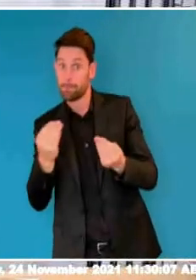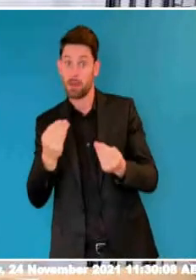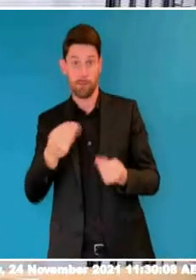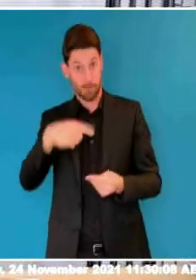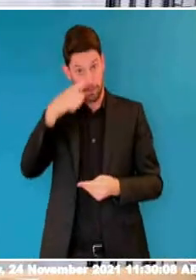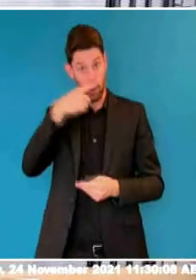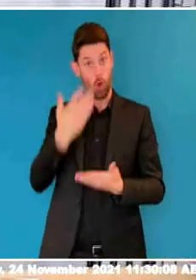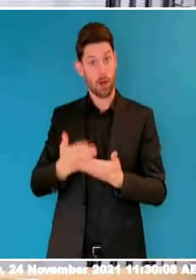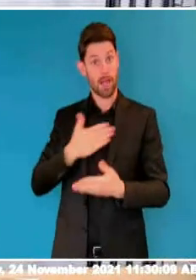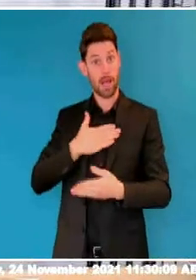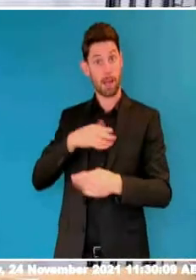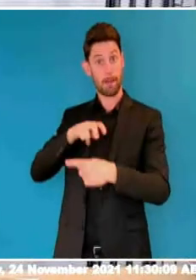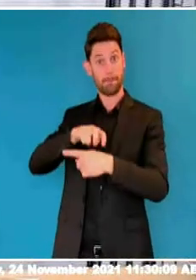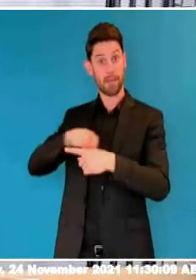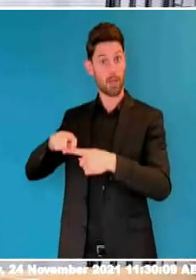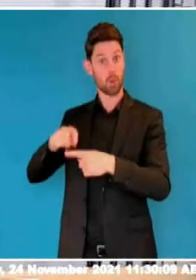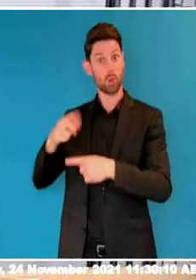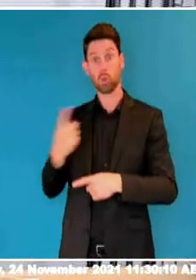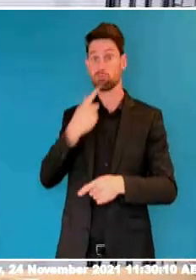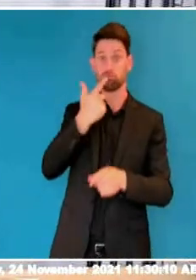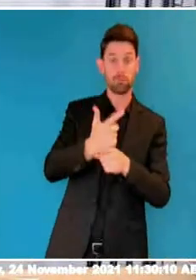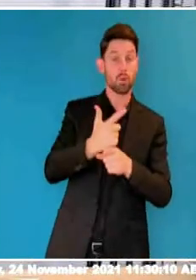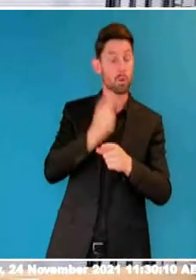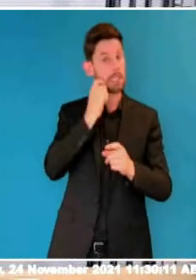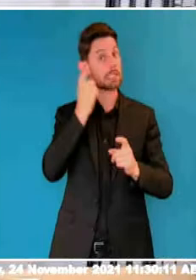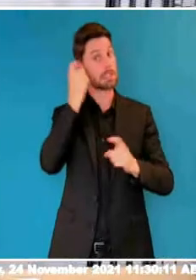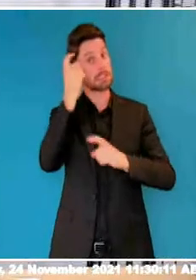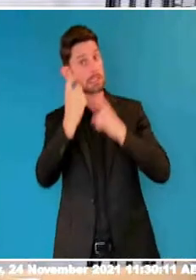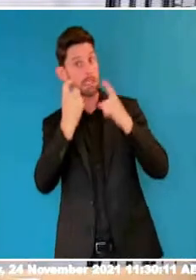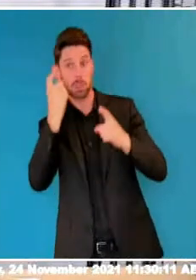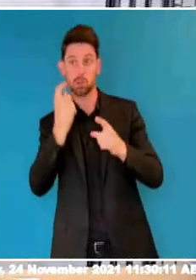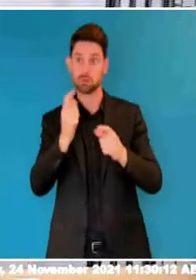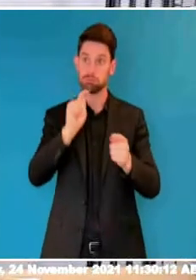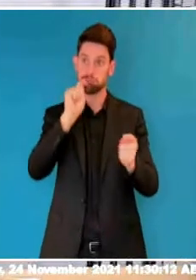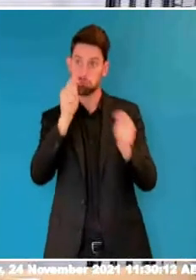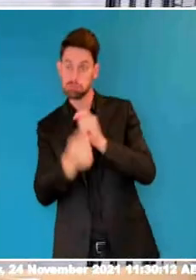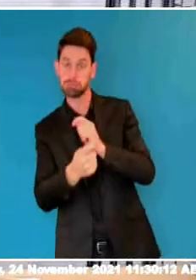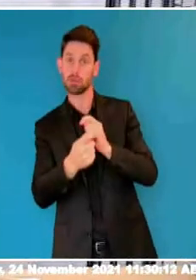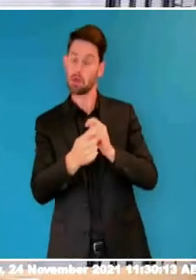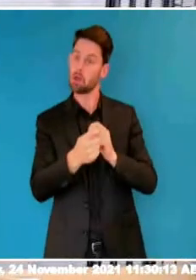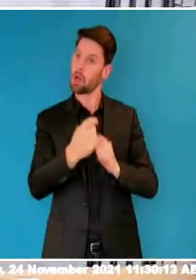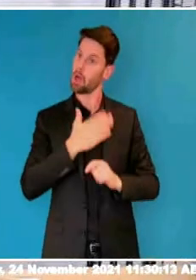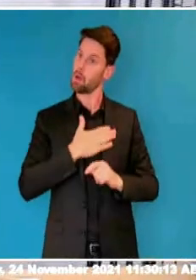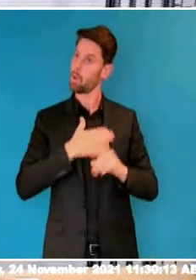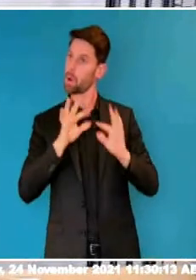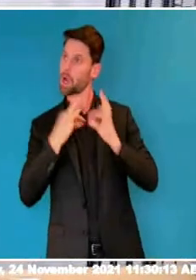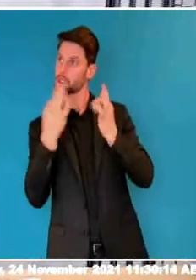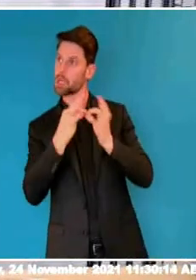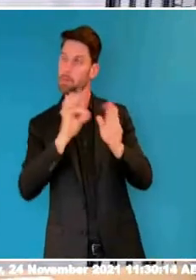panel who have said that they will consider some issues from the point of view of their organisations, that that will in fact happen.